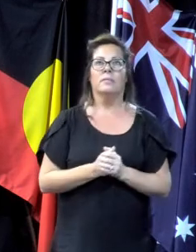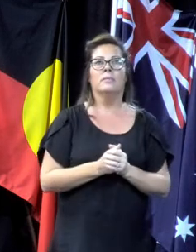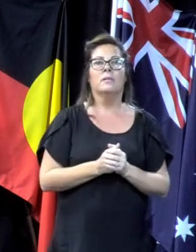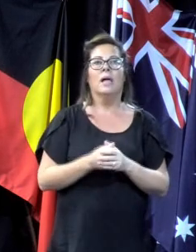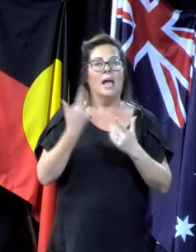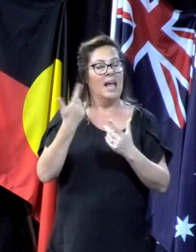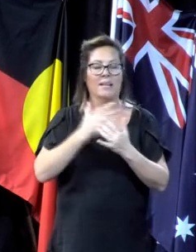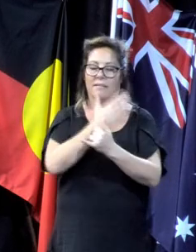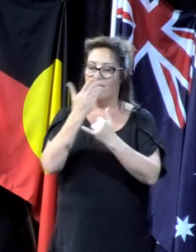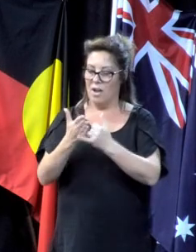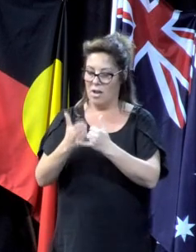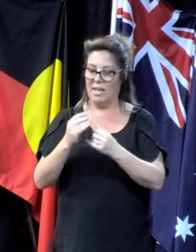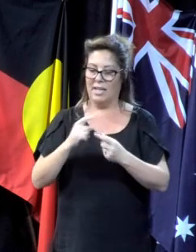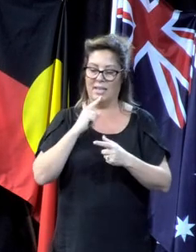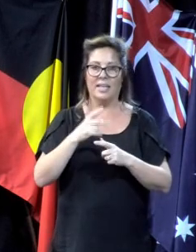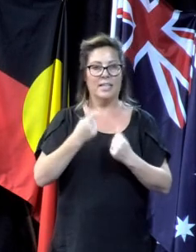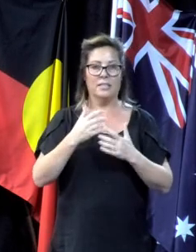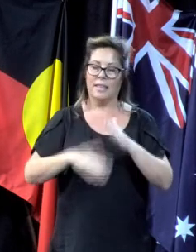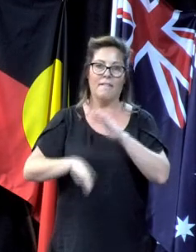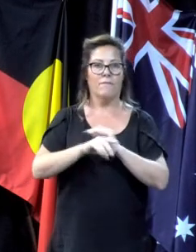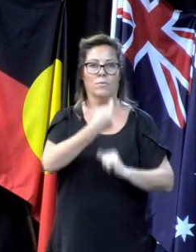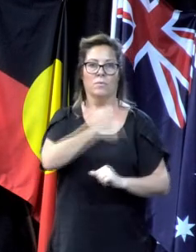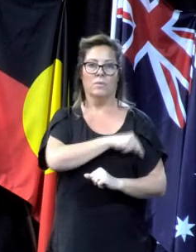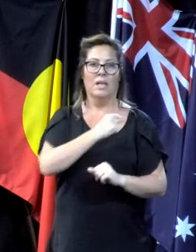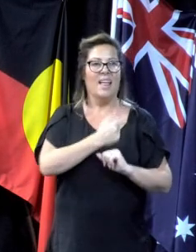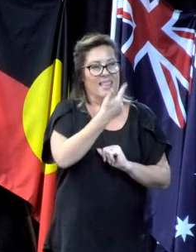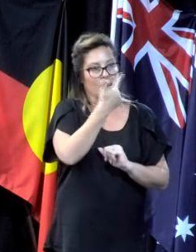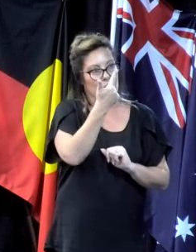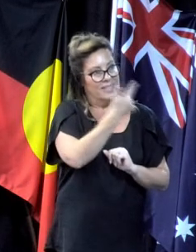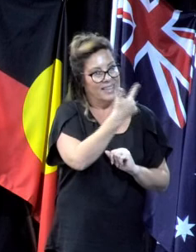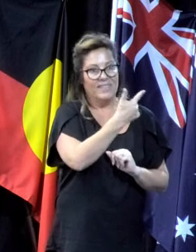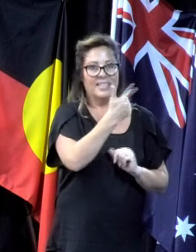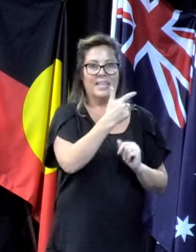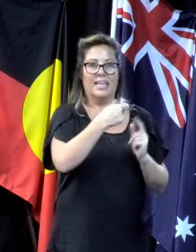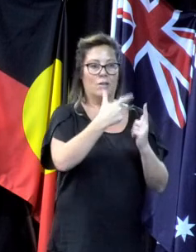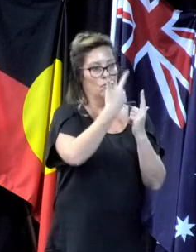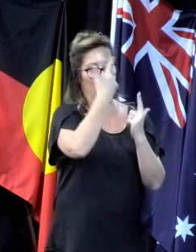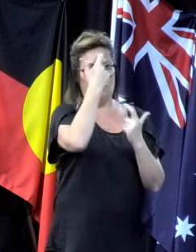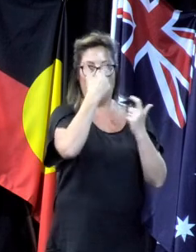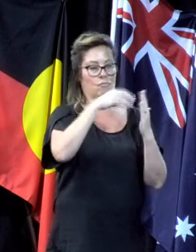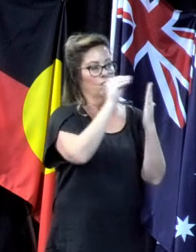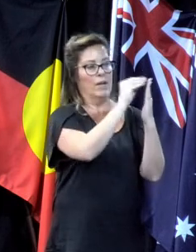implementation of the 17 recommendations from the Disability Review. There needs to be accountability measures and